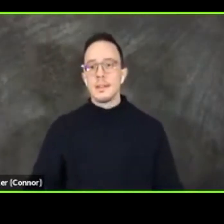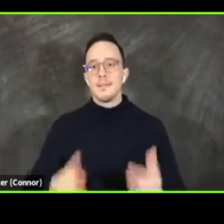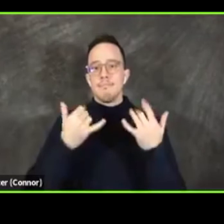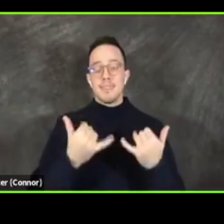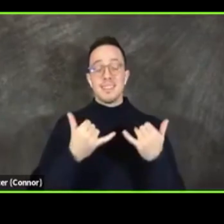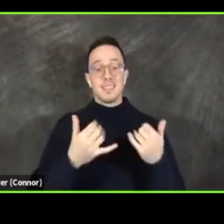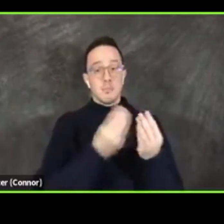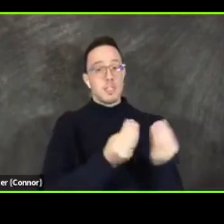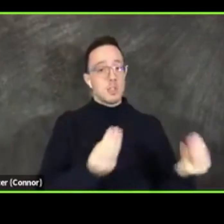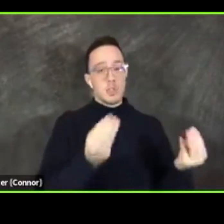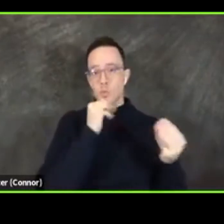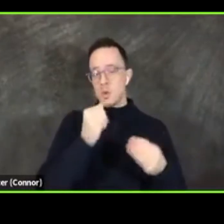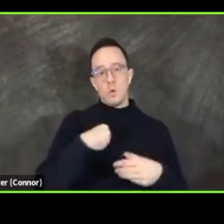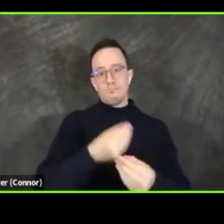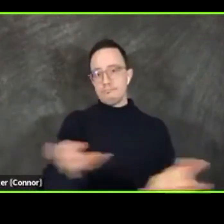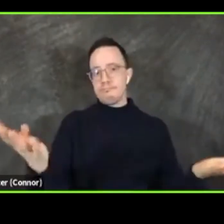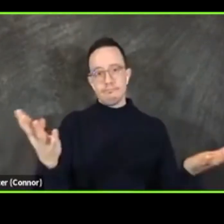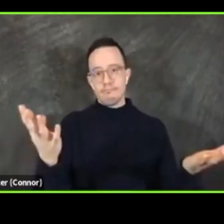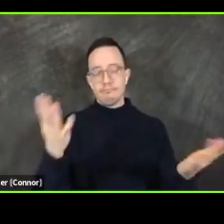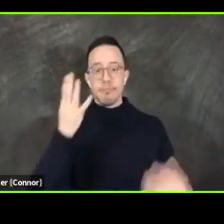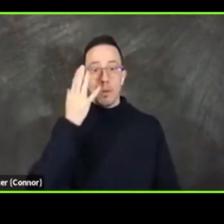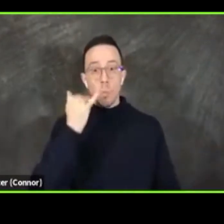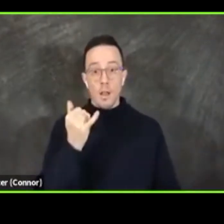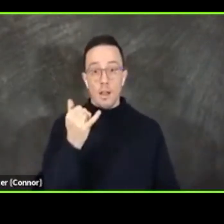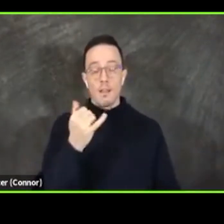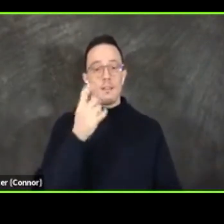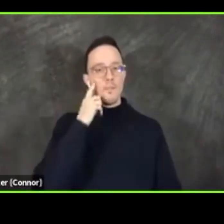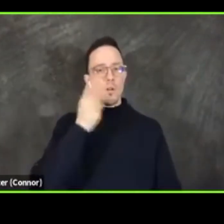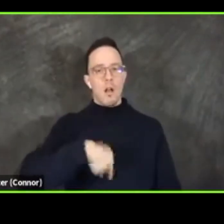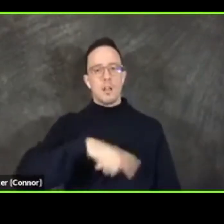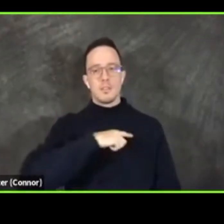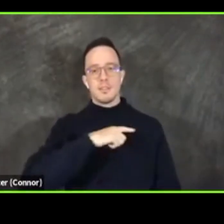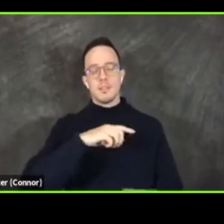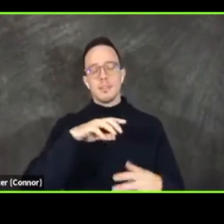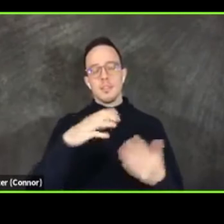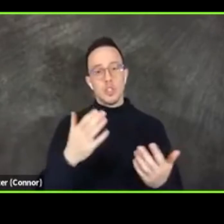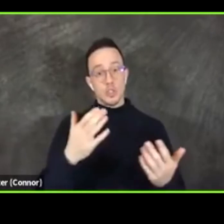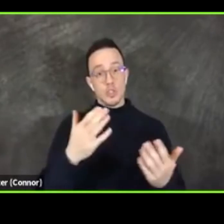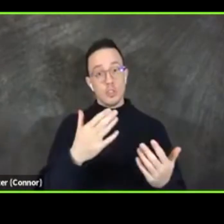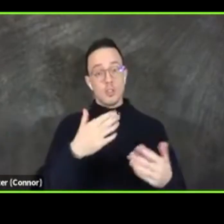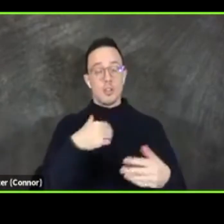FOR US AT DANCE/ NYC, THE PRACTICE OF DOING OUR OWN RESEARCH - WITH THE TOOLS